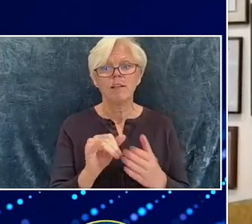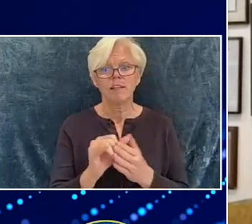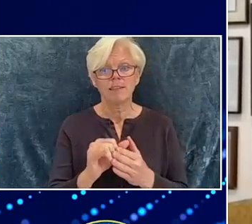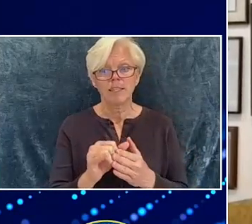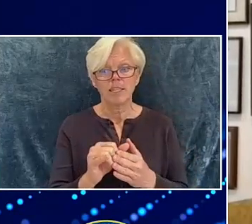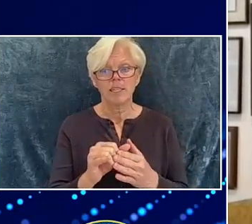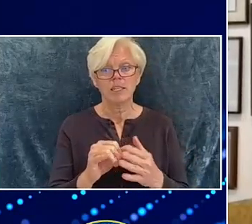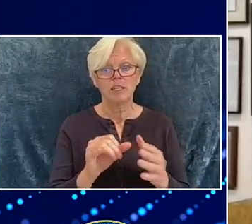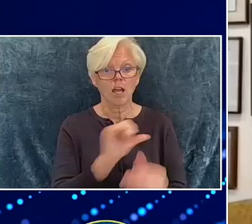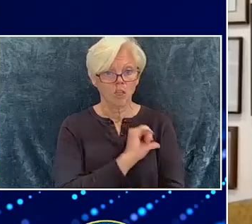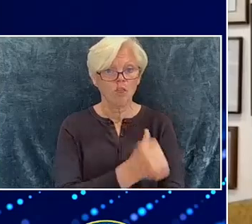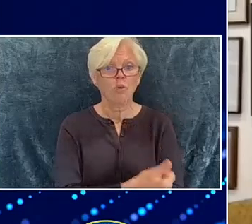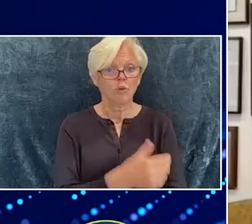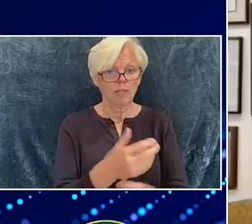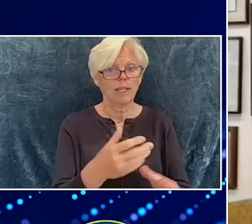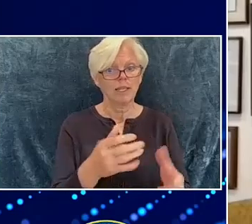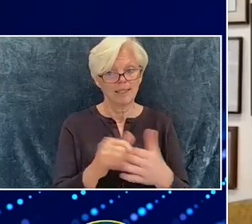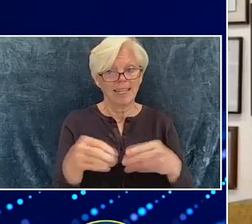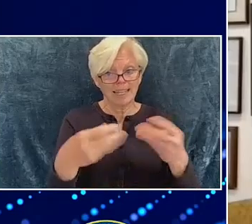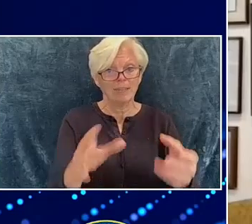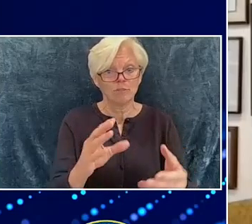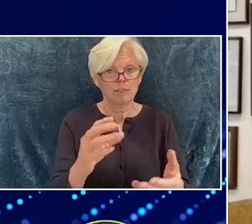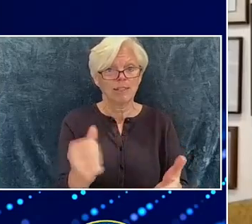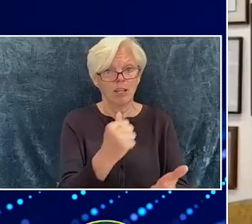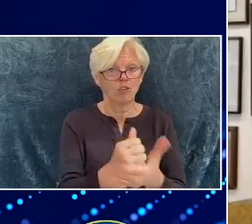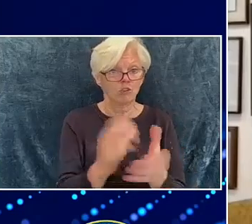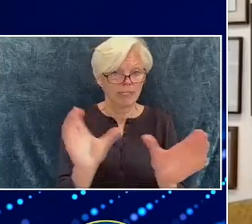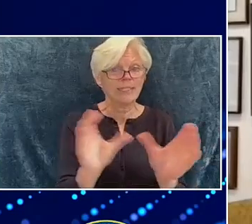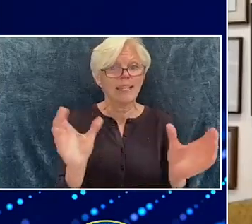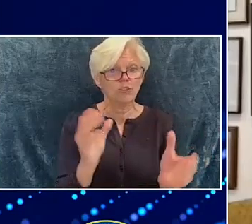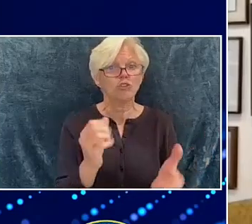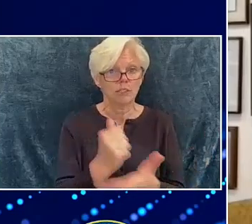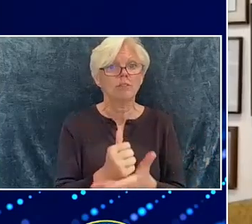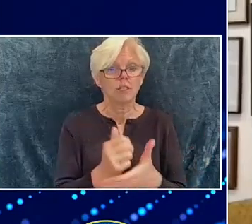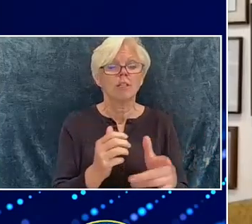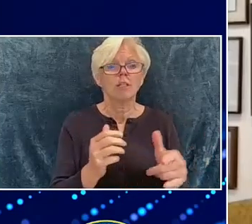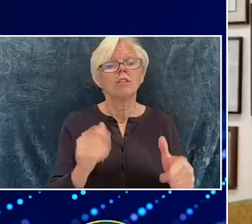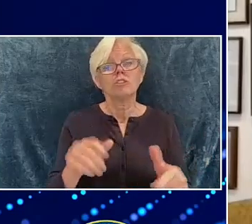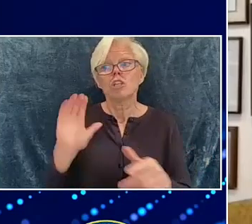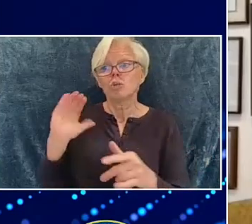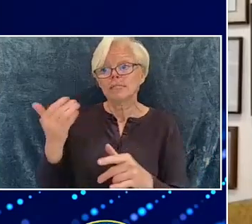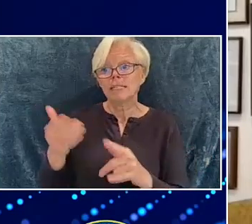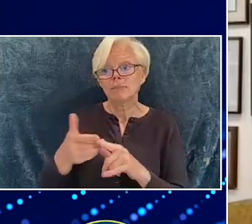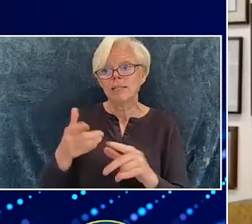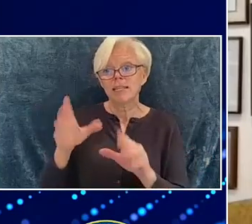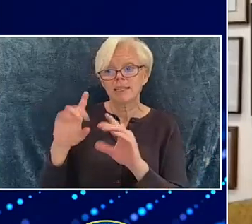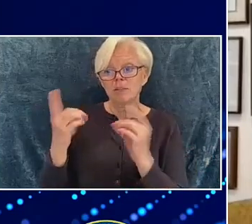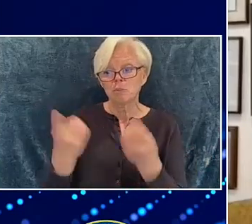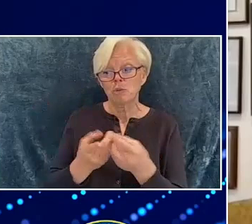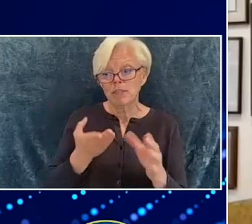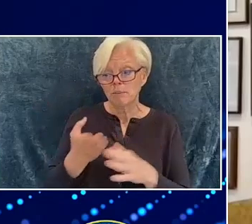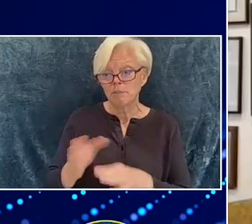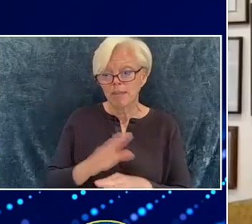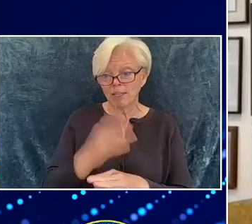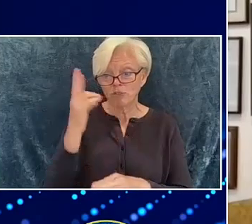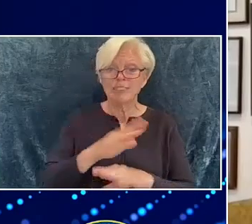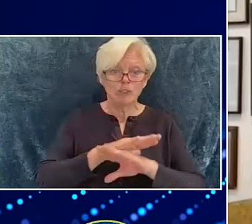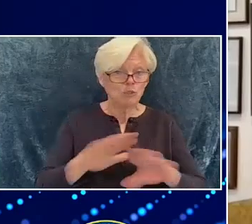play there as well. So the Department's- what seems like the main reason not to allow the exemption, I